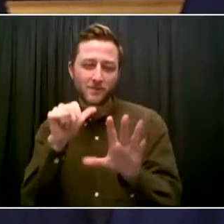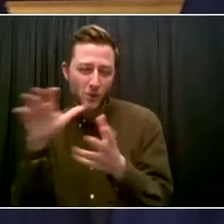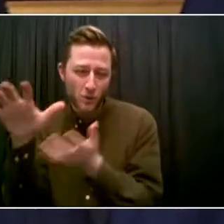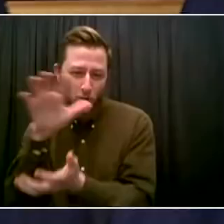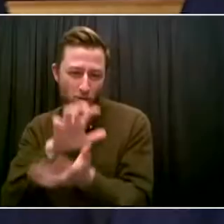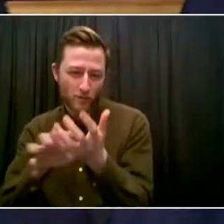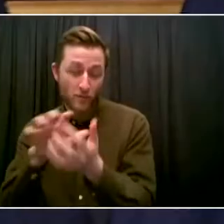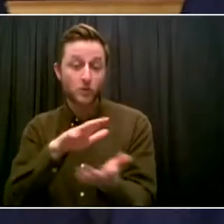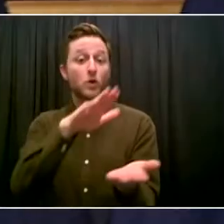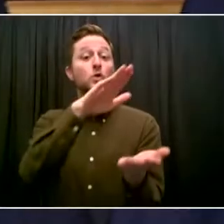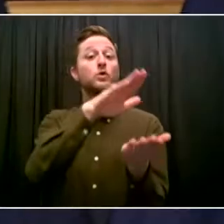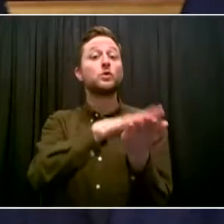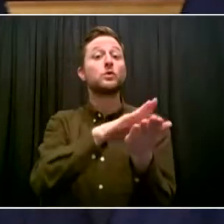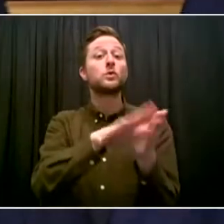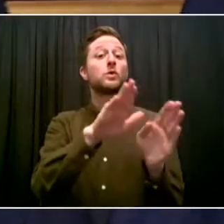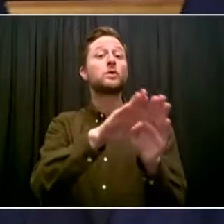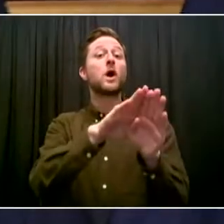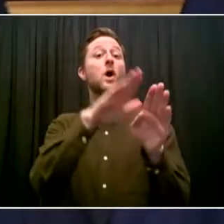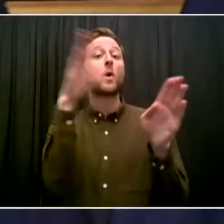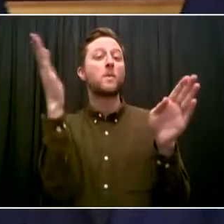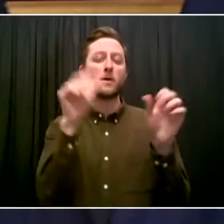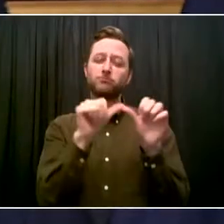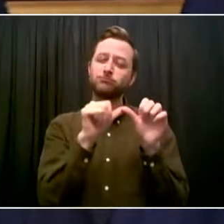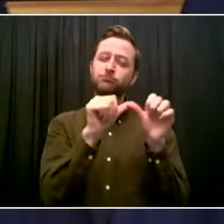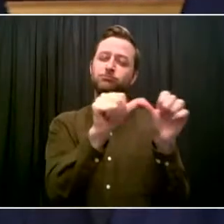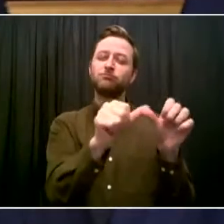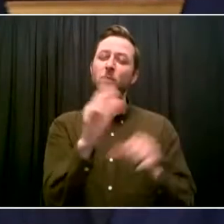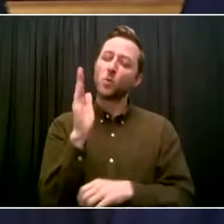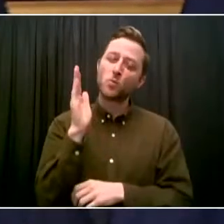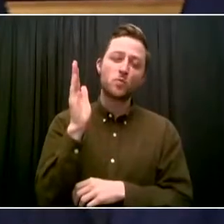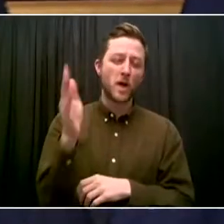BEGINNING AND I DON'T WANT ANYONE TO GET THIS MIXED UP,